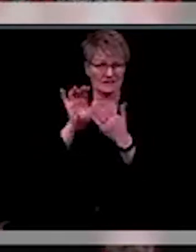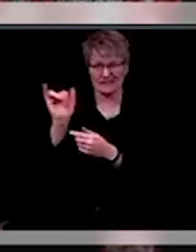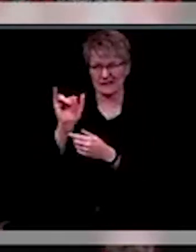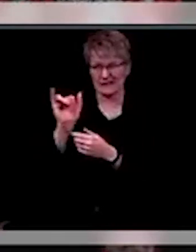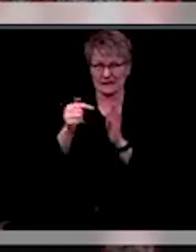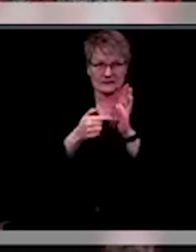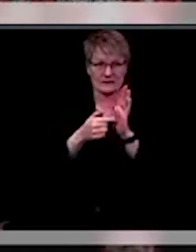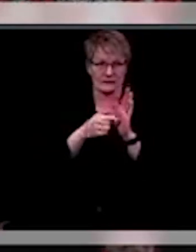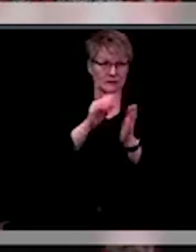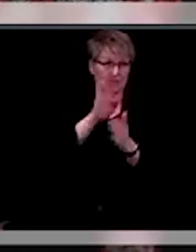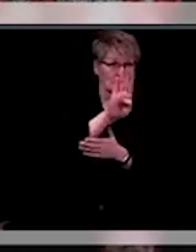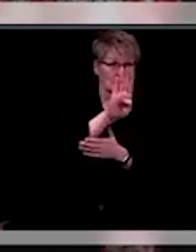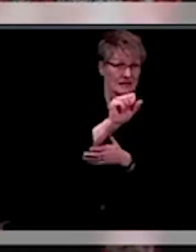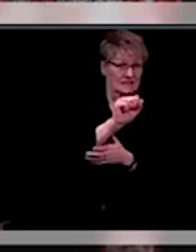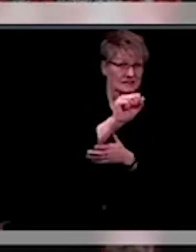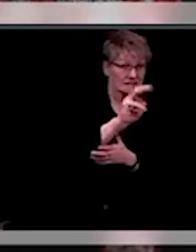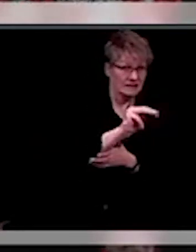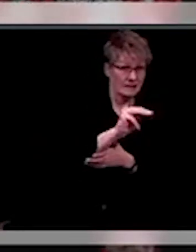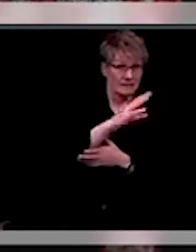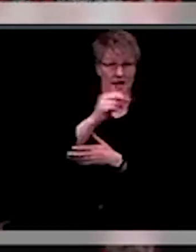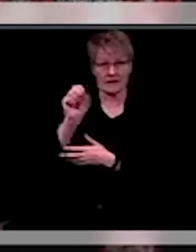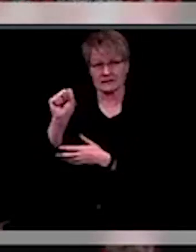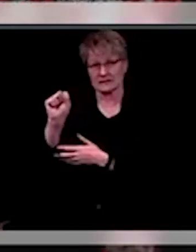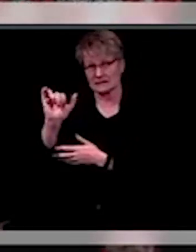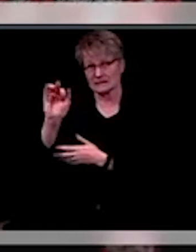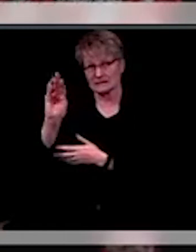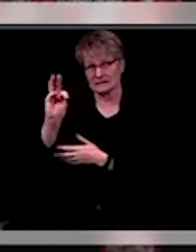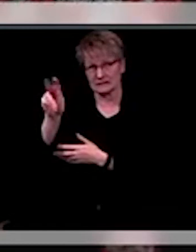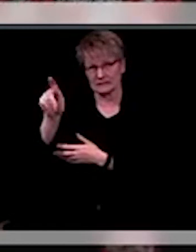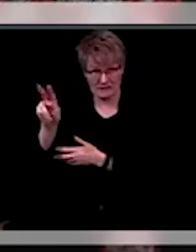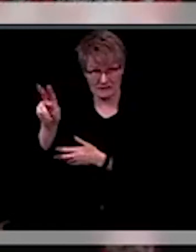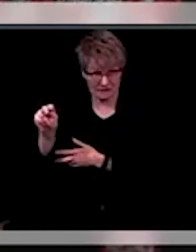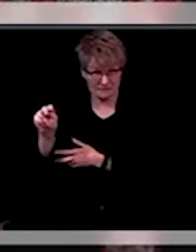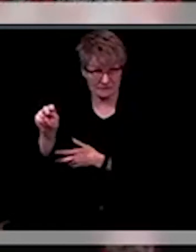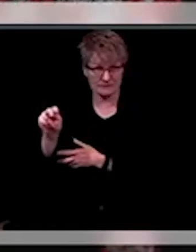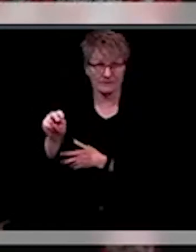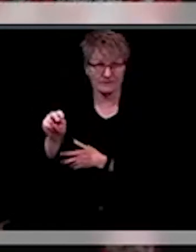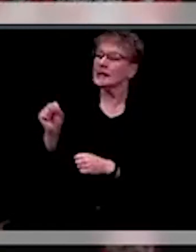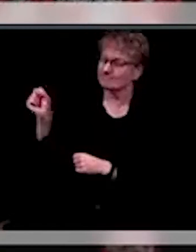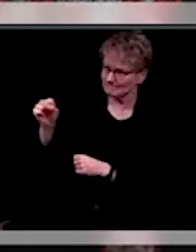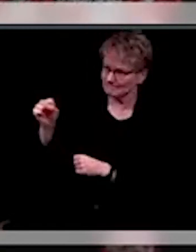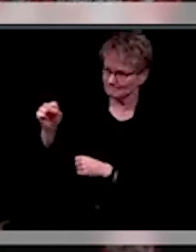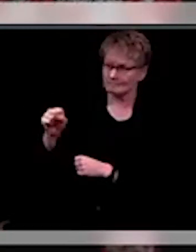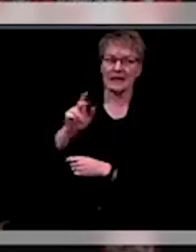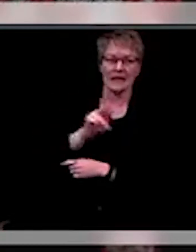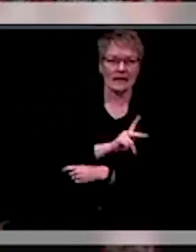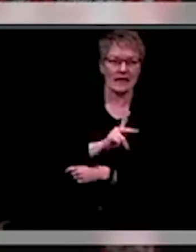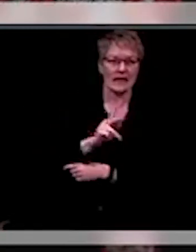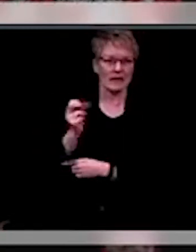Right. K-12 is good. K-12 is fine to continue if they'd been open to in-person instruction,